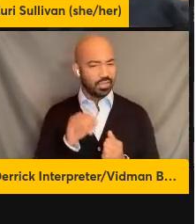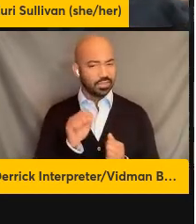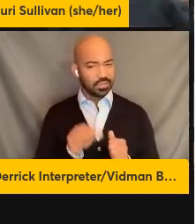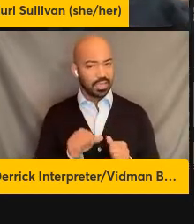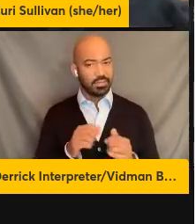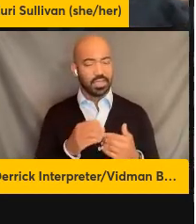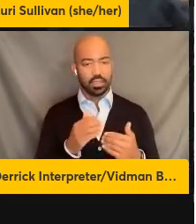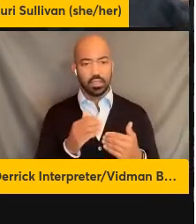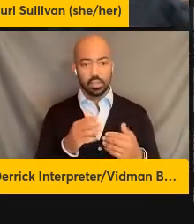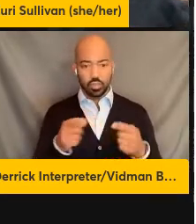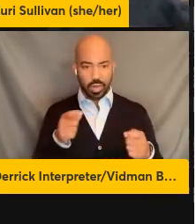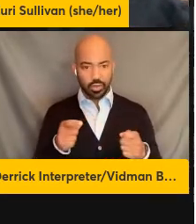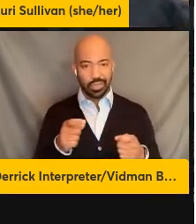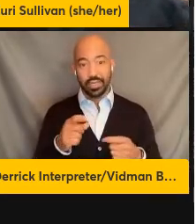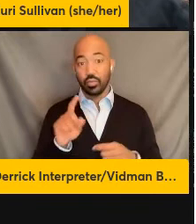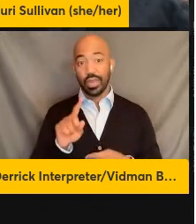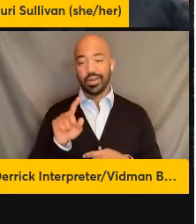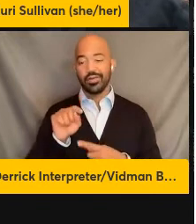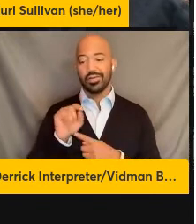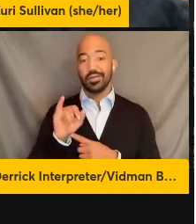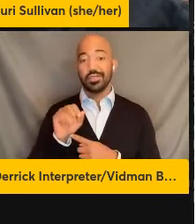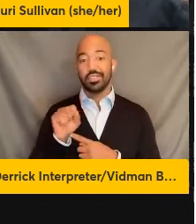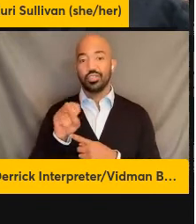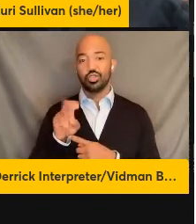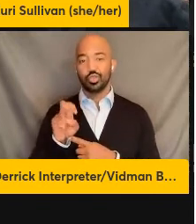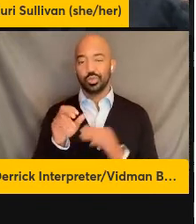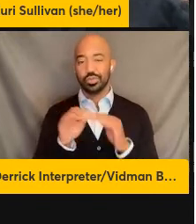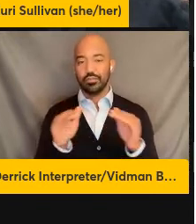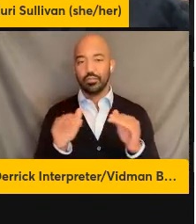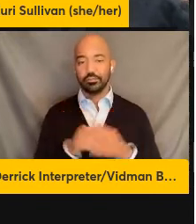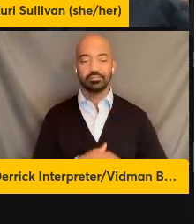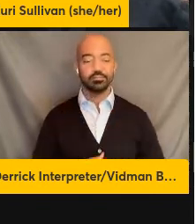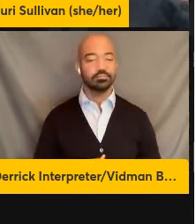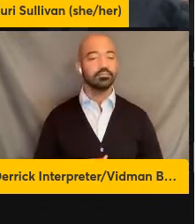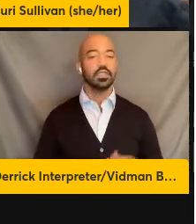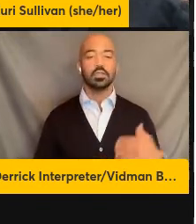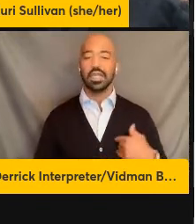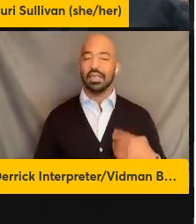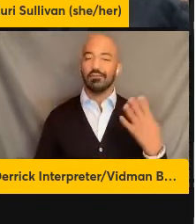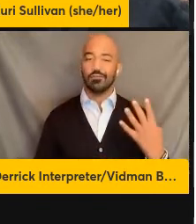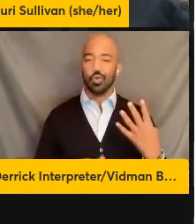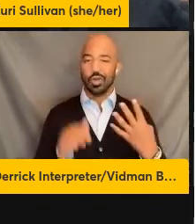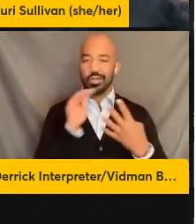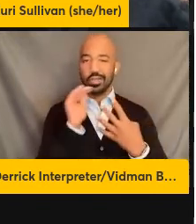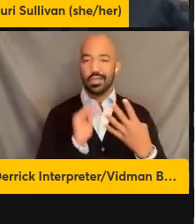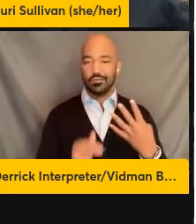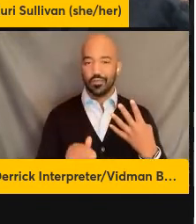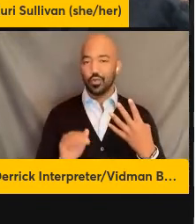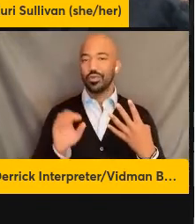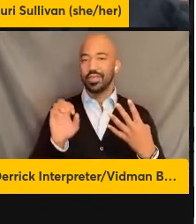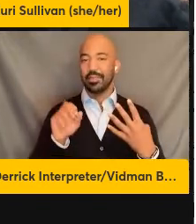tissue level. And so we can think of four different modes of epithelial sensing that are identified in the literature that